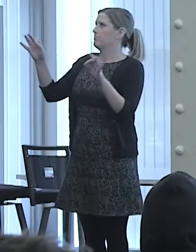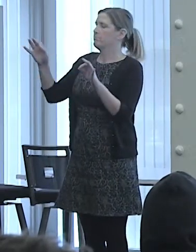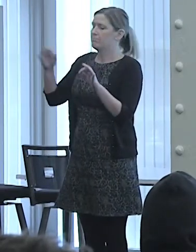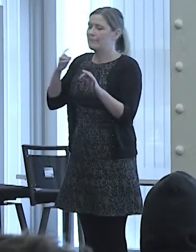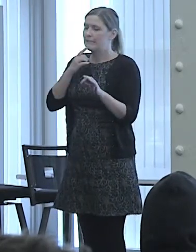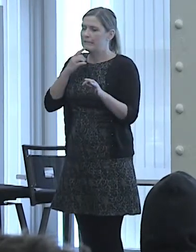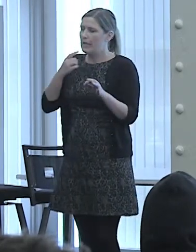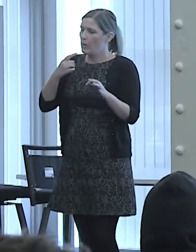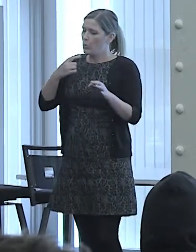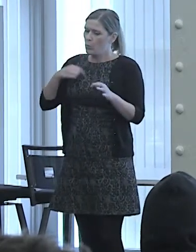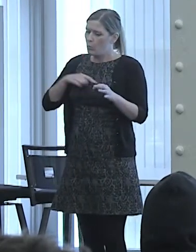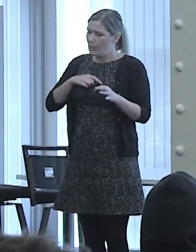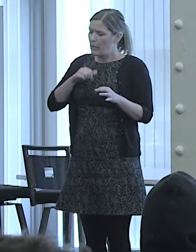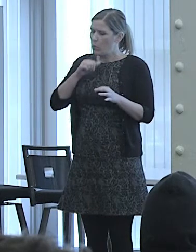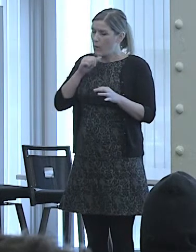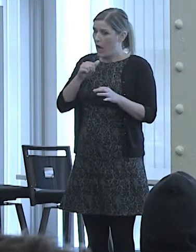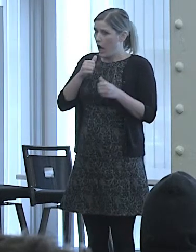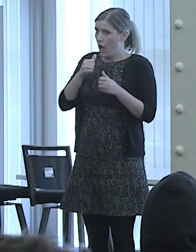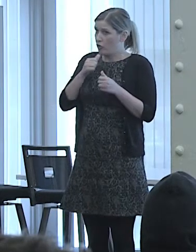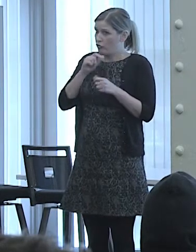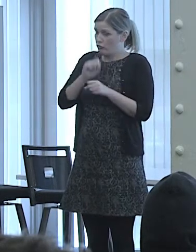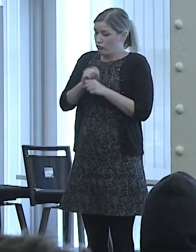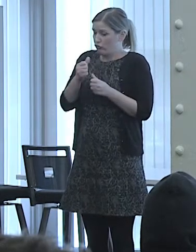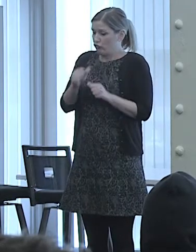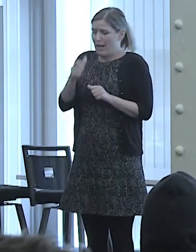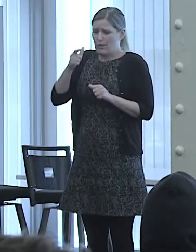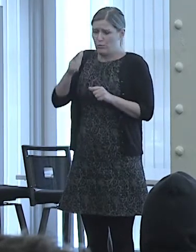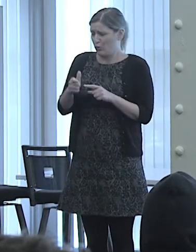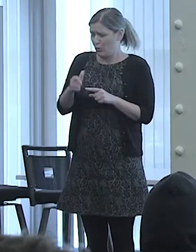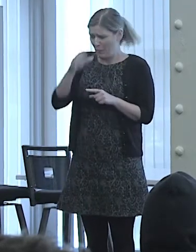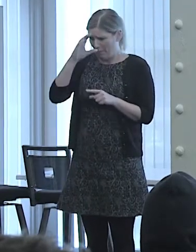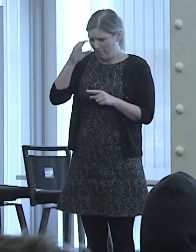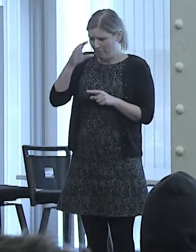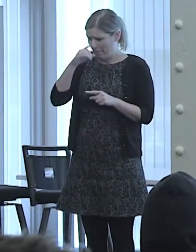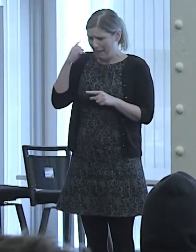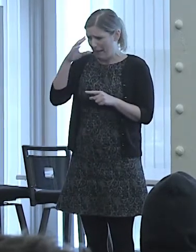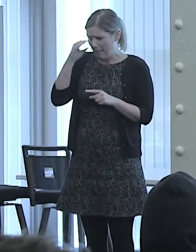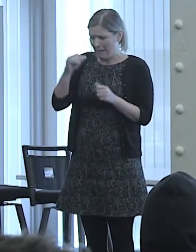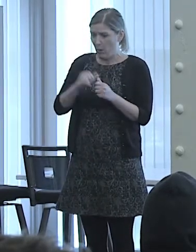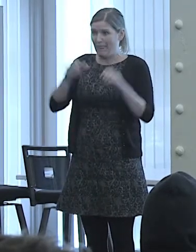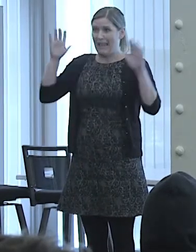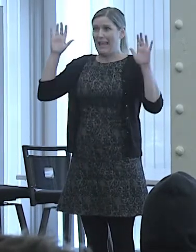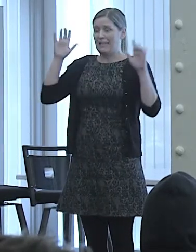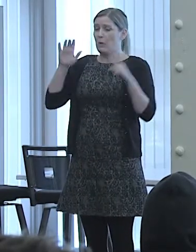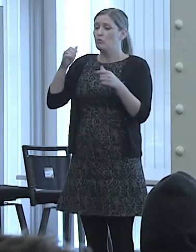we weren't actually trying to shoot the black guy with his hands in the air, we were trying to shoot the autistic guy